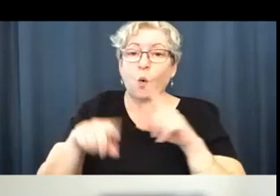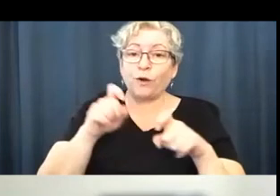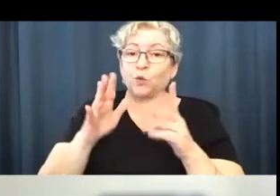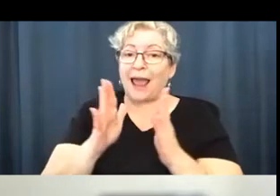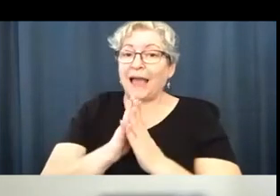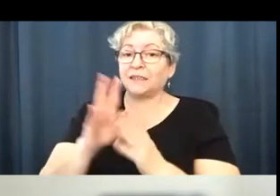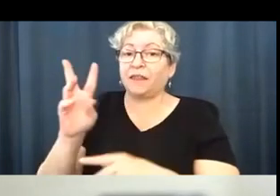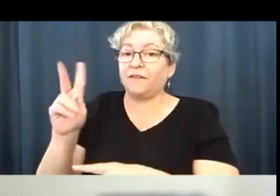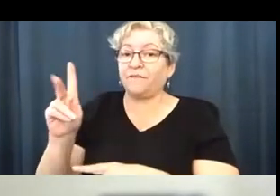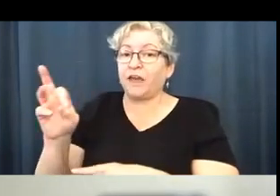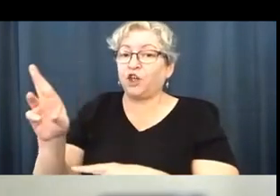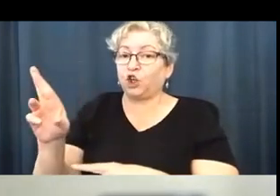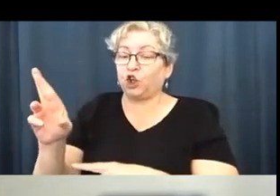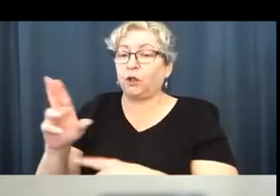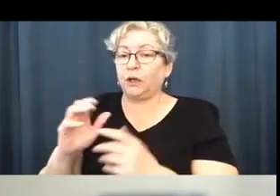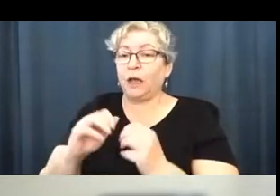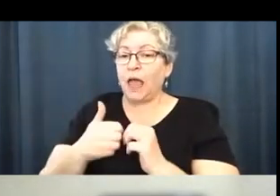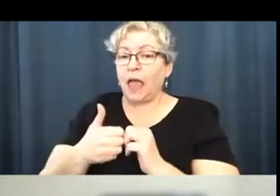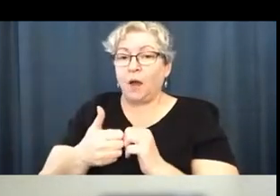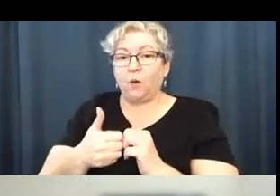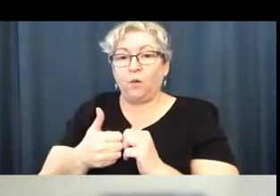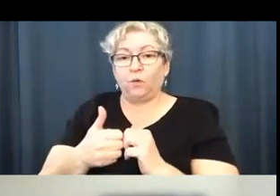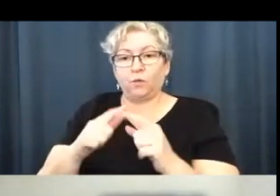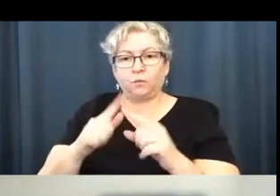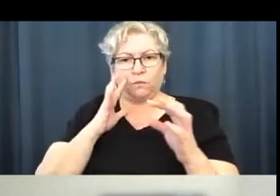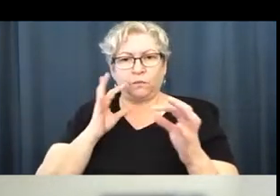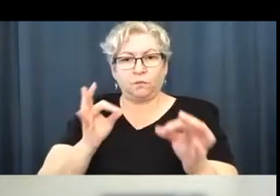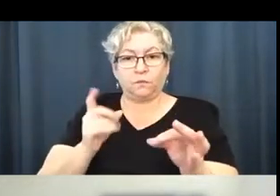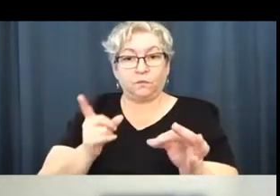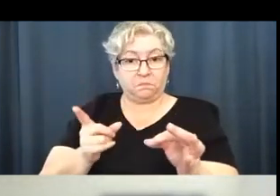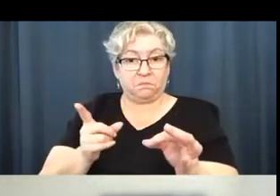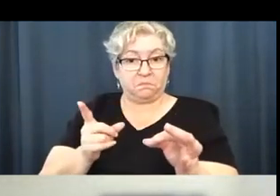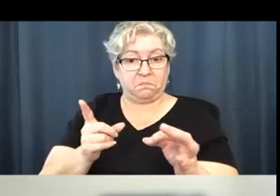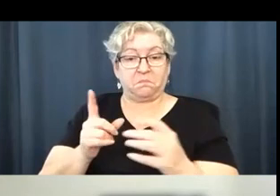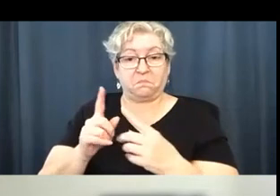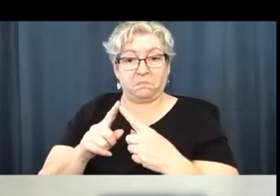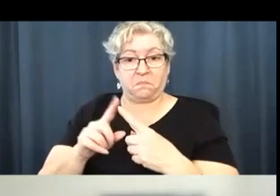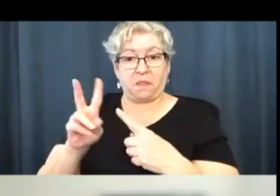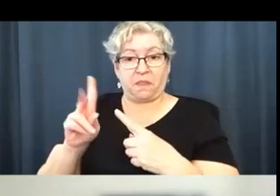and ways to kinda determine whether or not the vendor that I'm working with